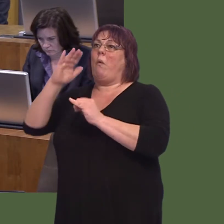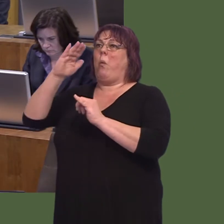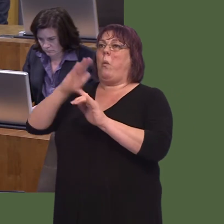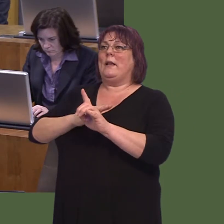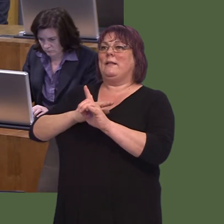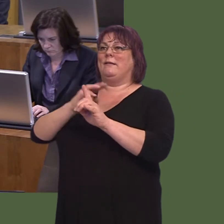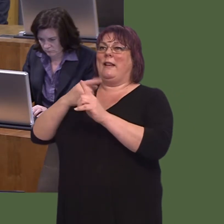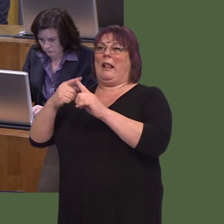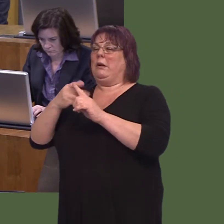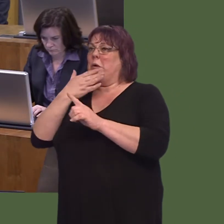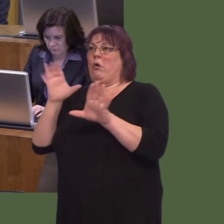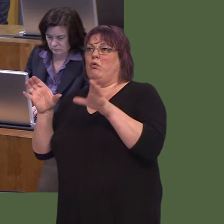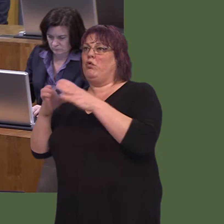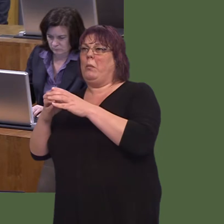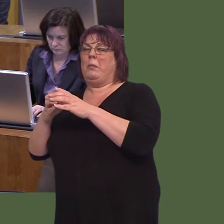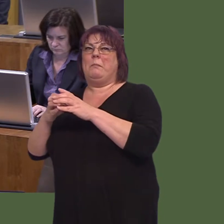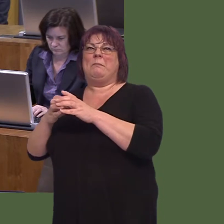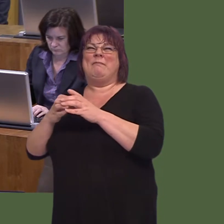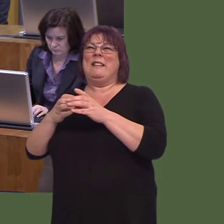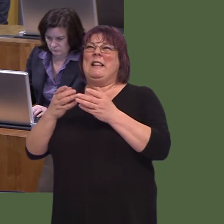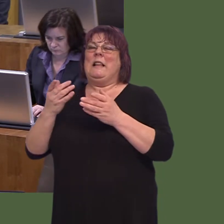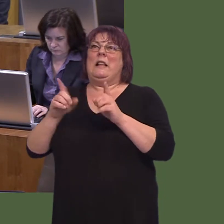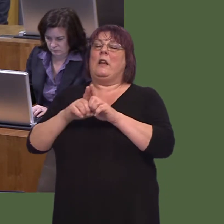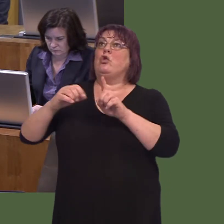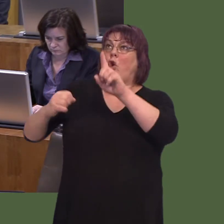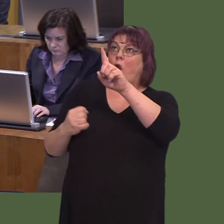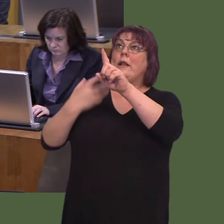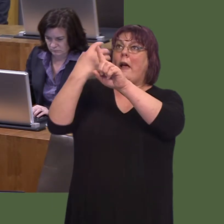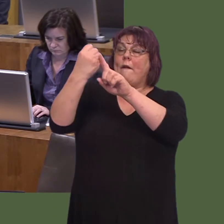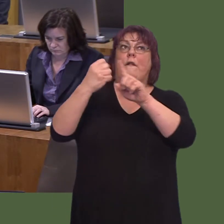that we can talk to in the same way as we can talk to Scotland or Northern Ireland.